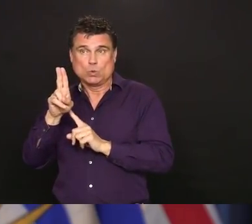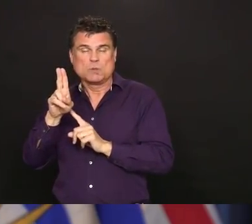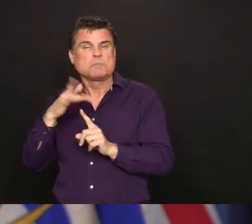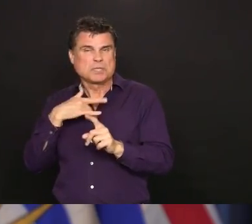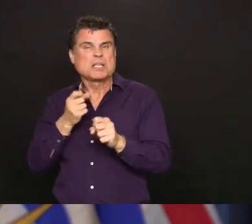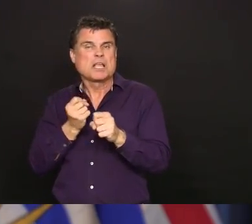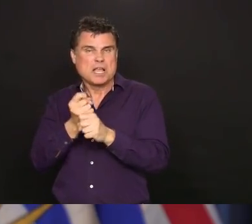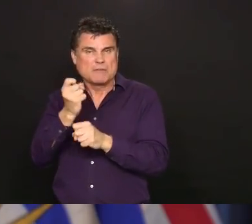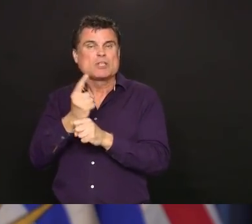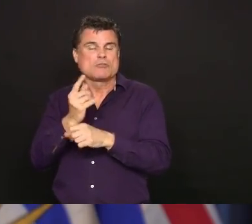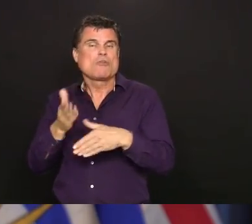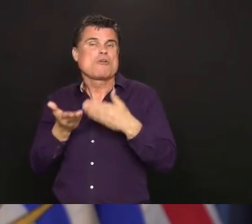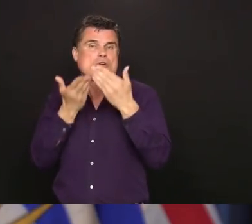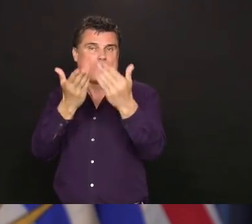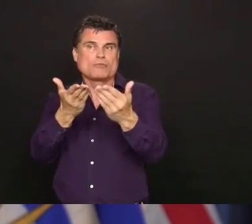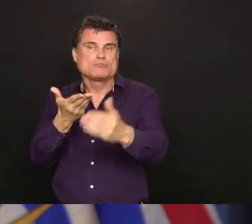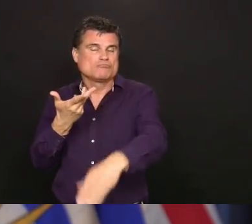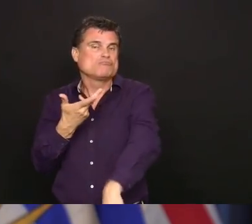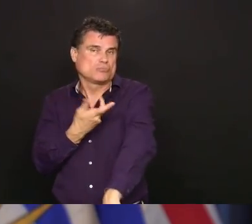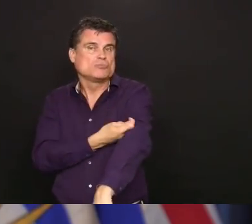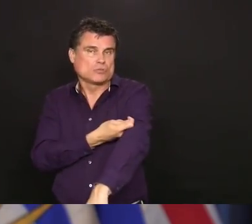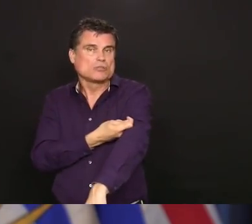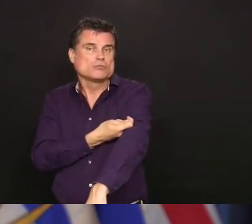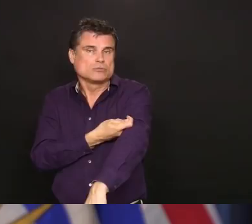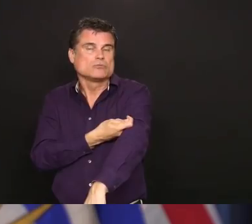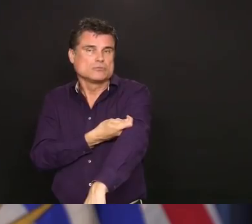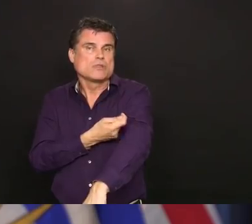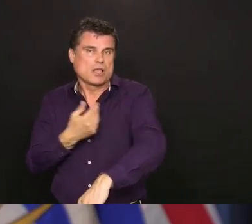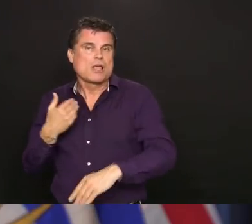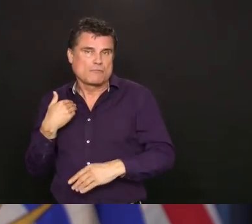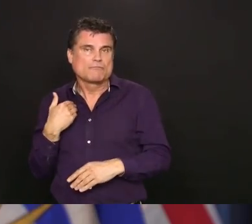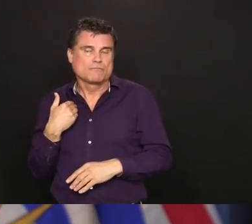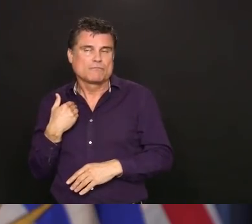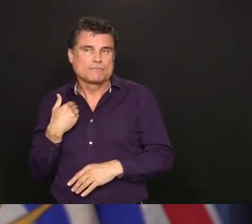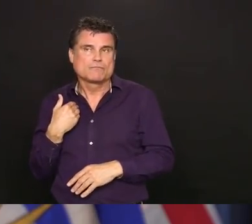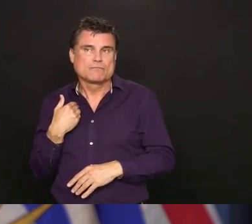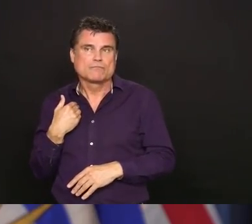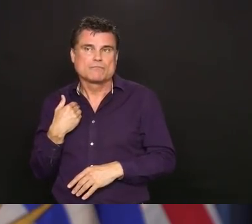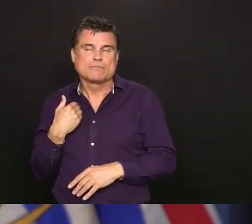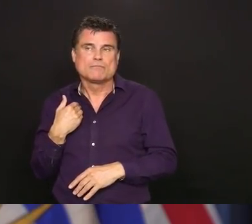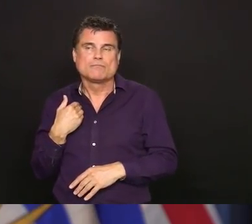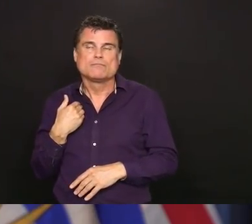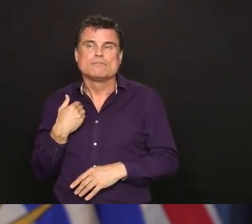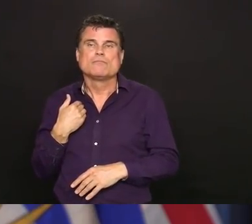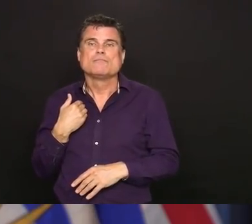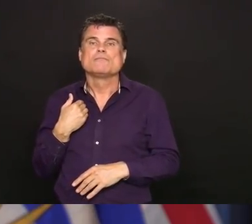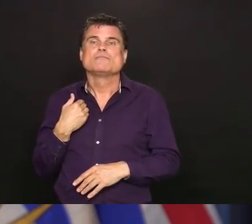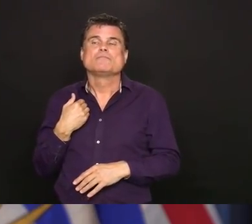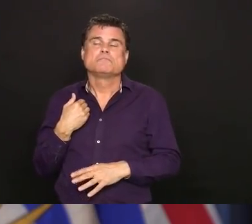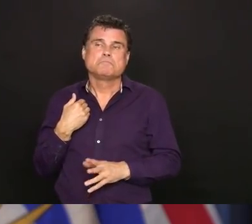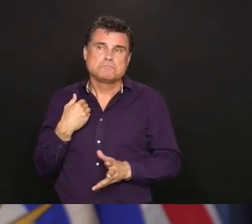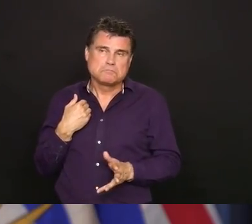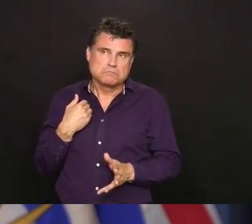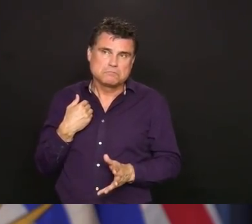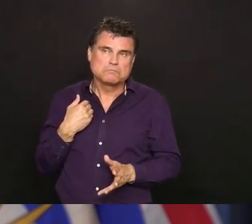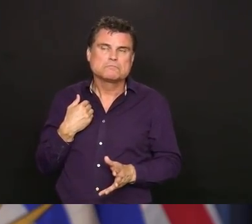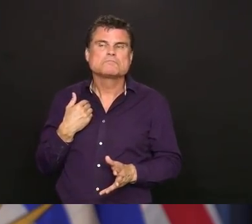for mass vaccination clinics and also how do we determine the sequencing of immunization? It doesn't mean that effective has to